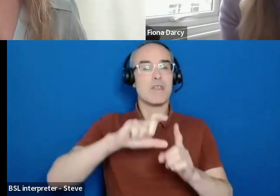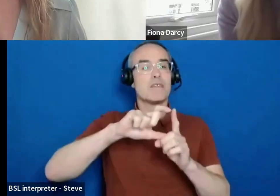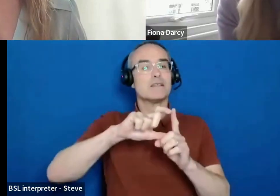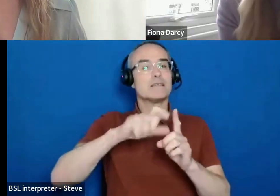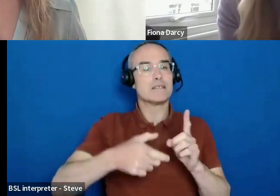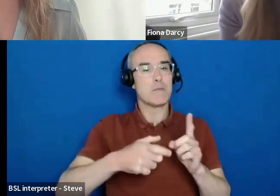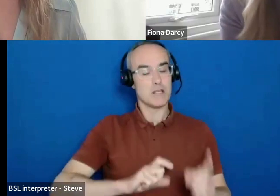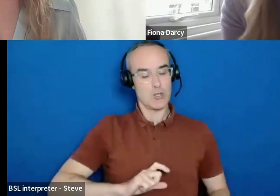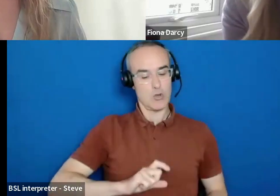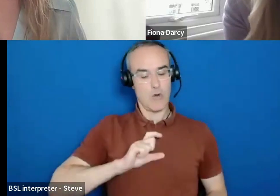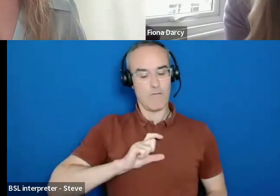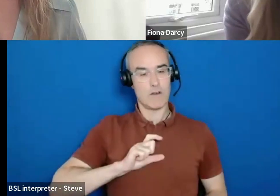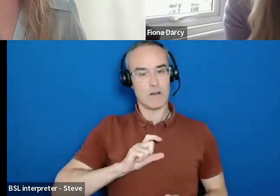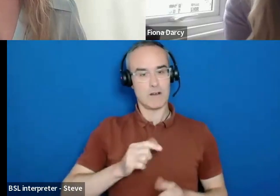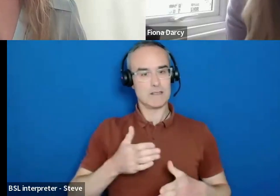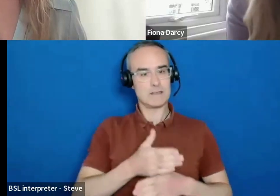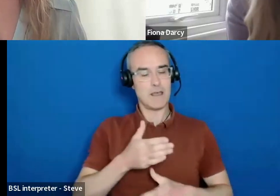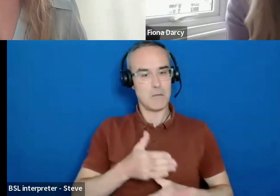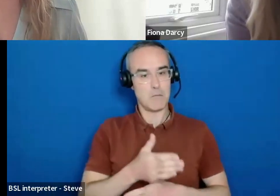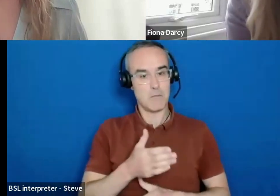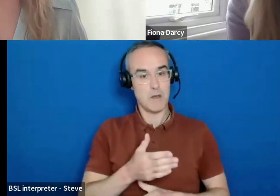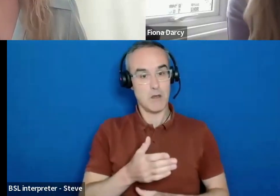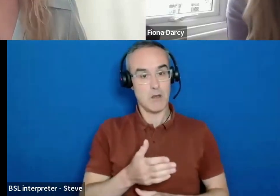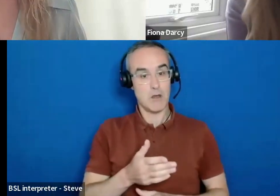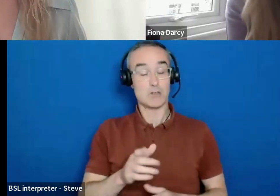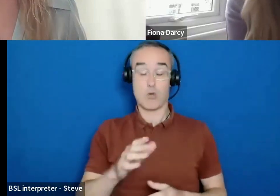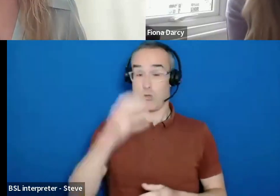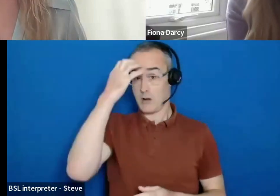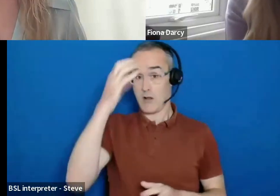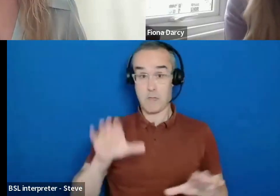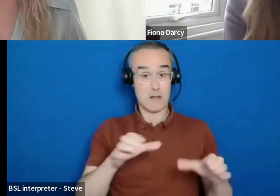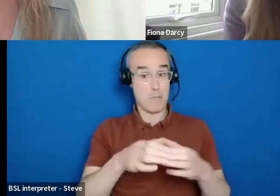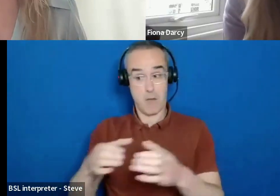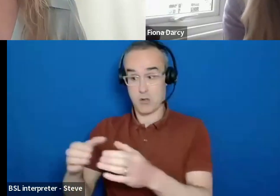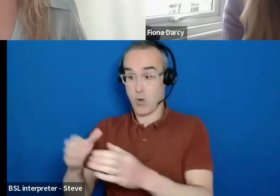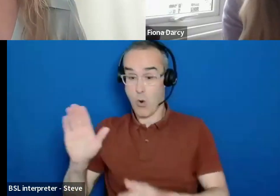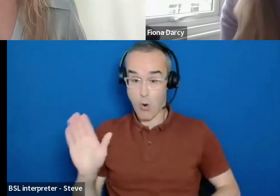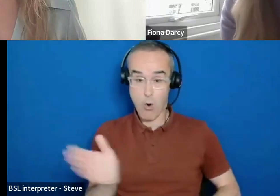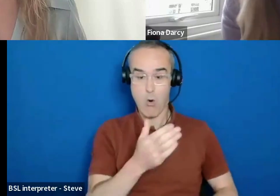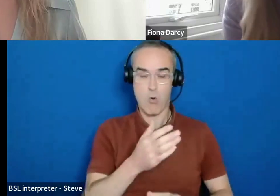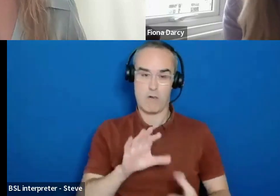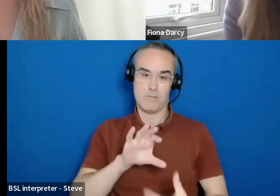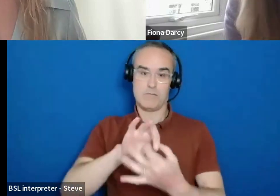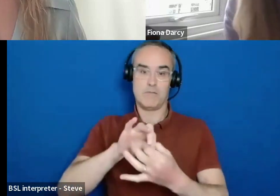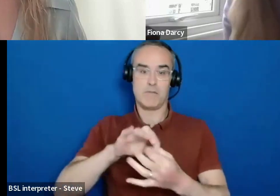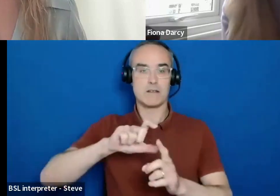So all departments in government are a member of the Disability Confident scheme. It's a government scheme.